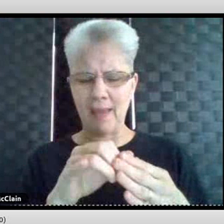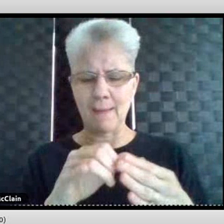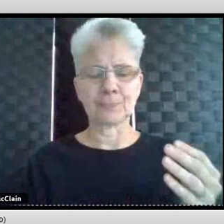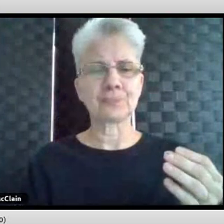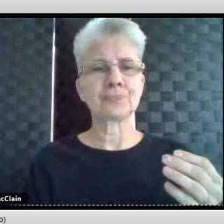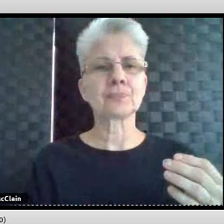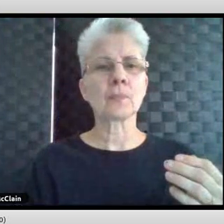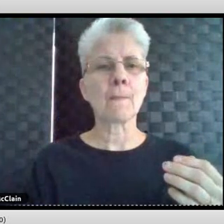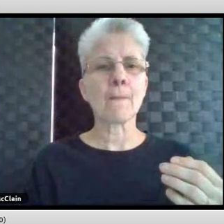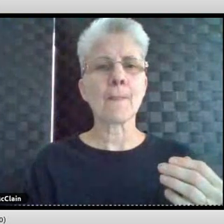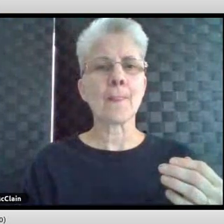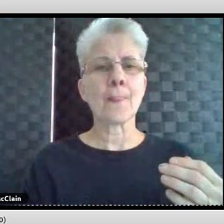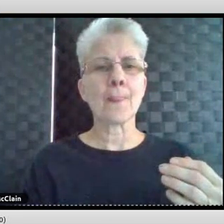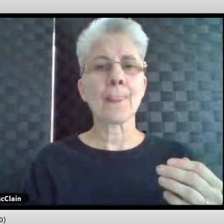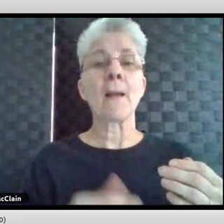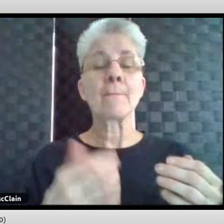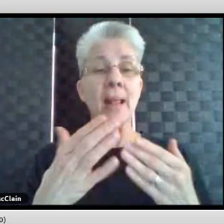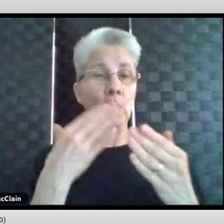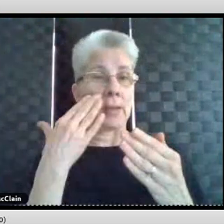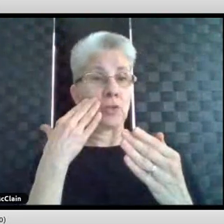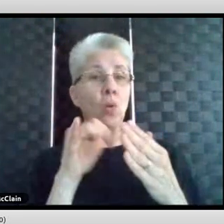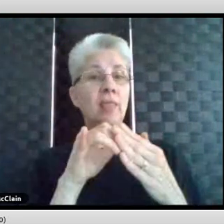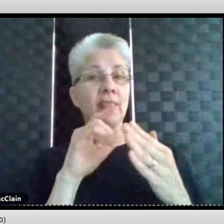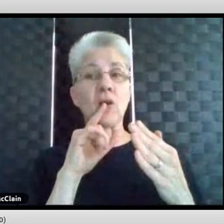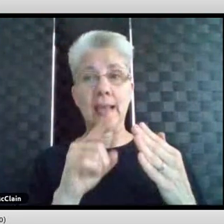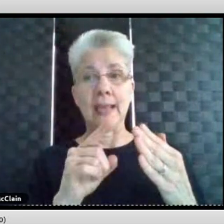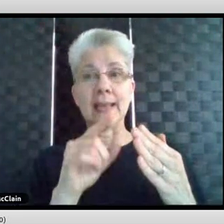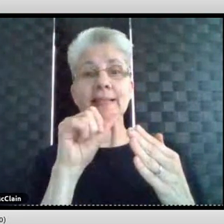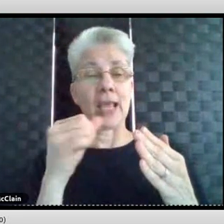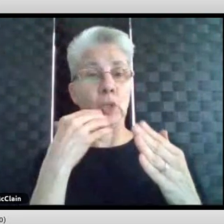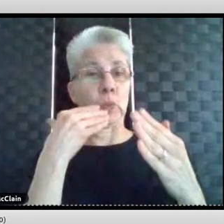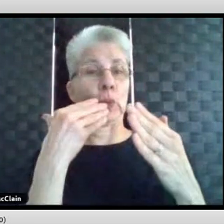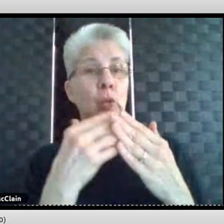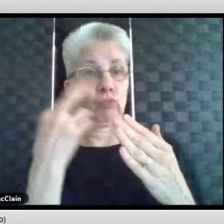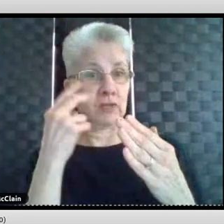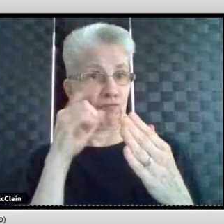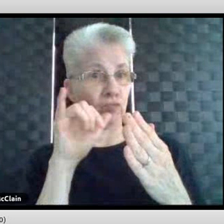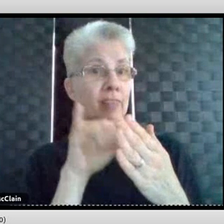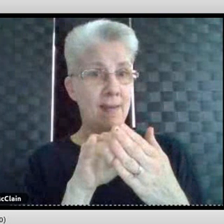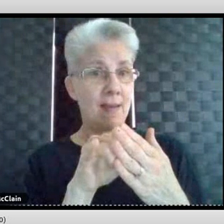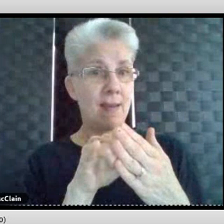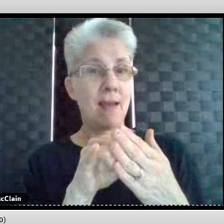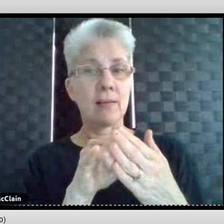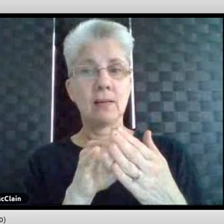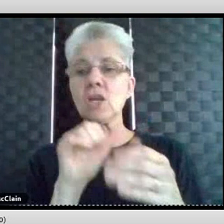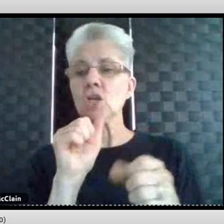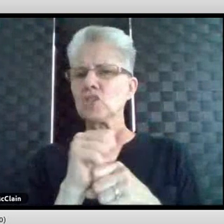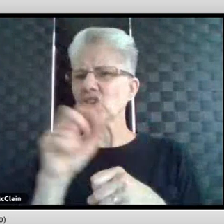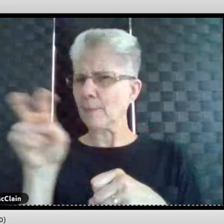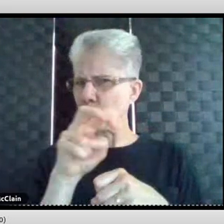But anyway, we know there is a good reason for that. "Job transitions" -- absolutely.